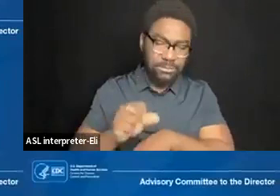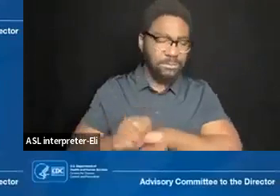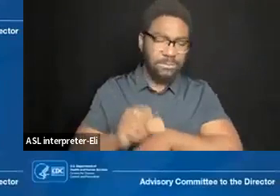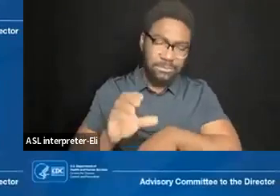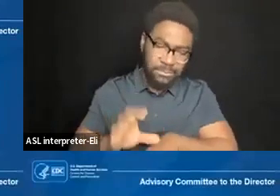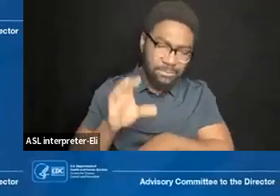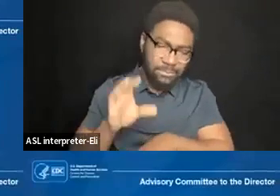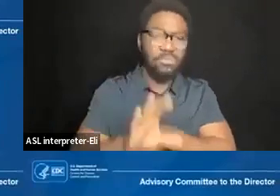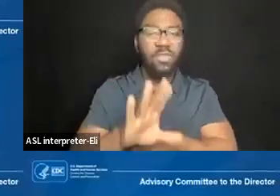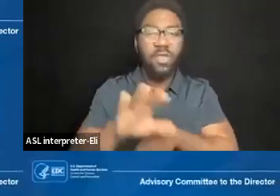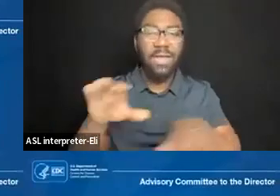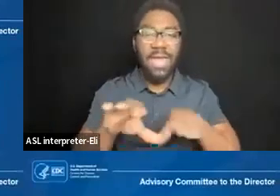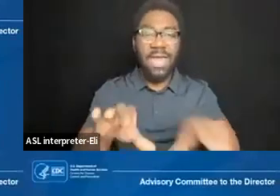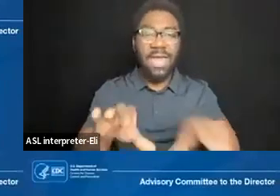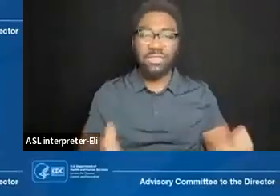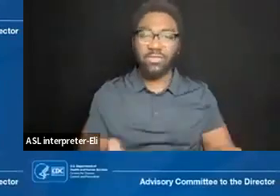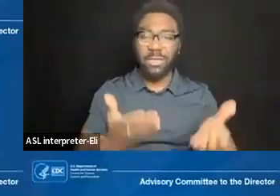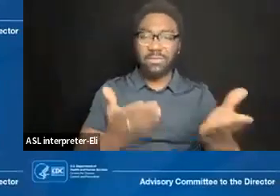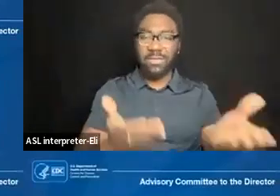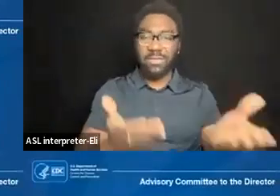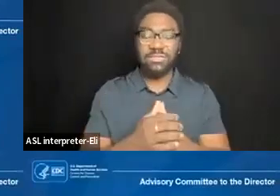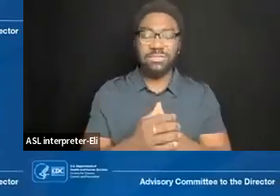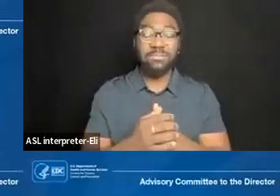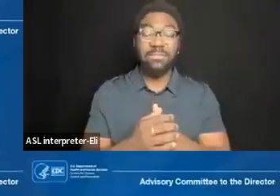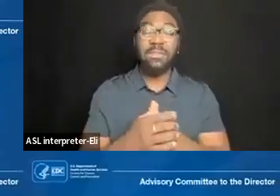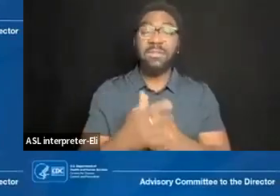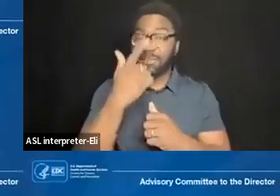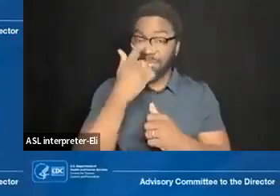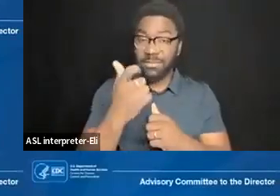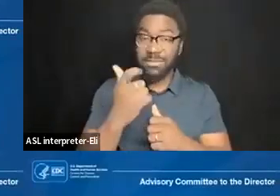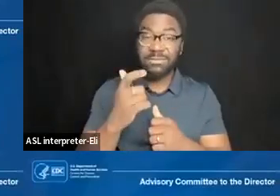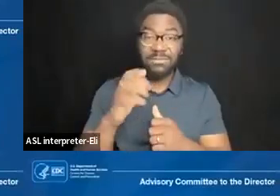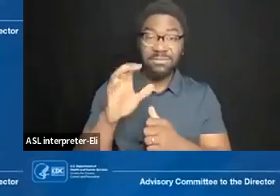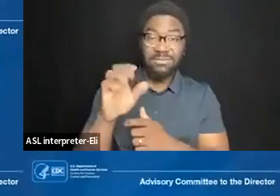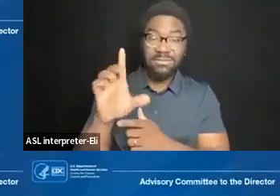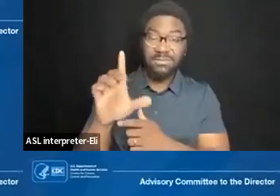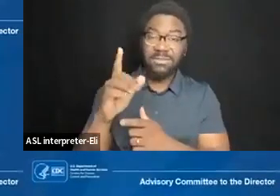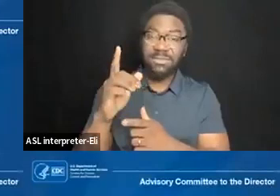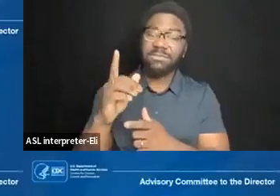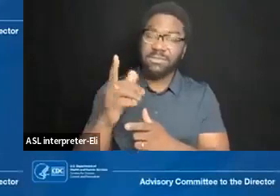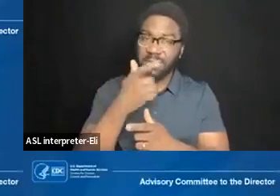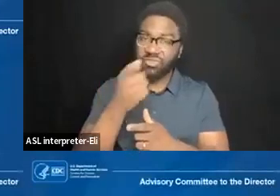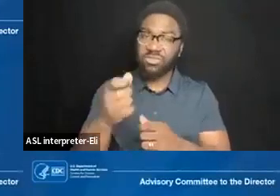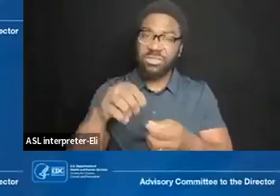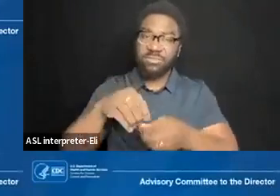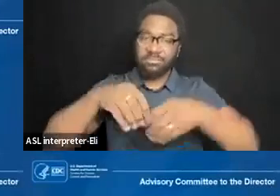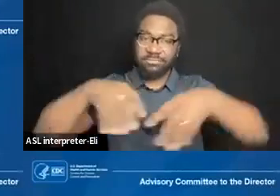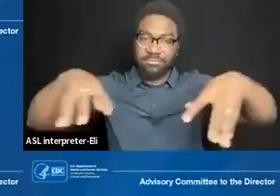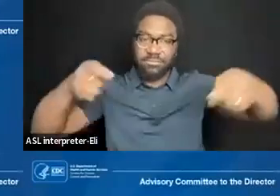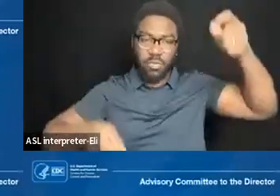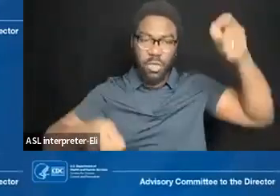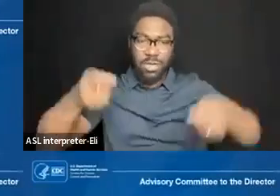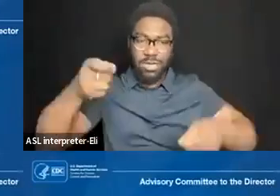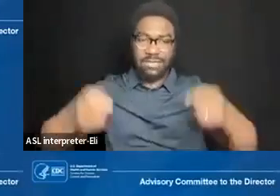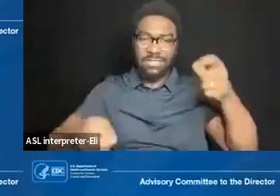Given the strong interest in the CDC's reorganization process, I know you're going to be talking a lot about lab this afternoon,